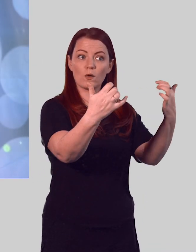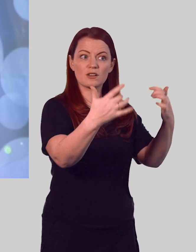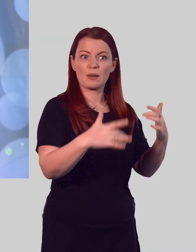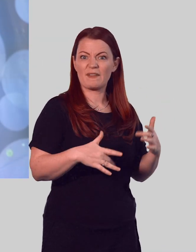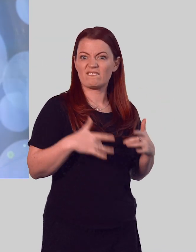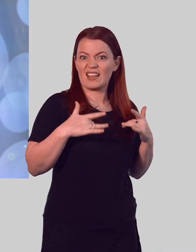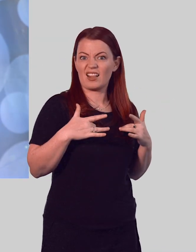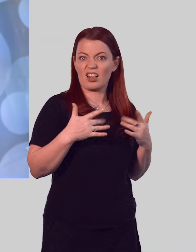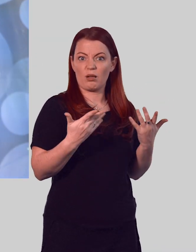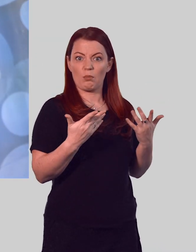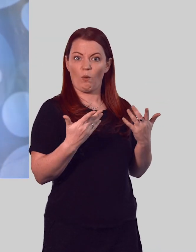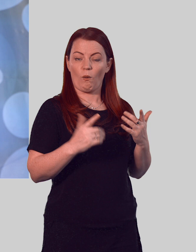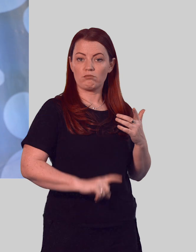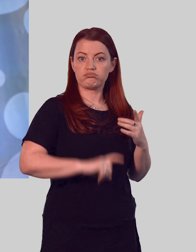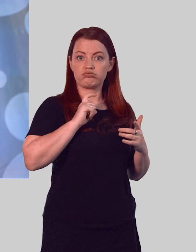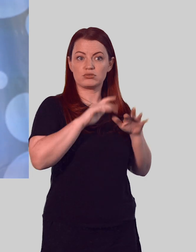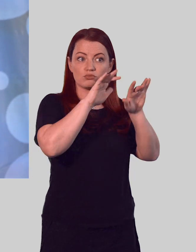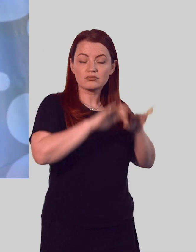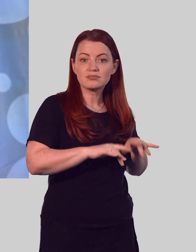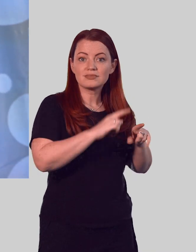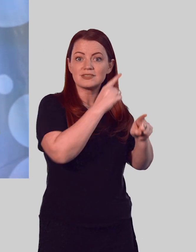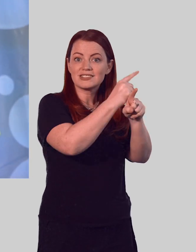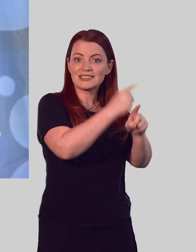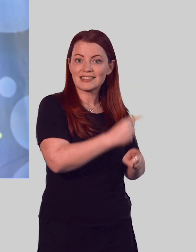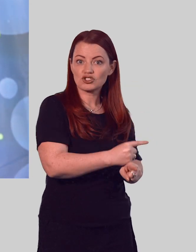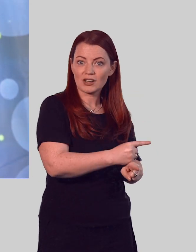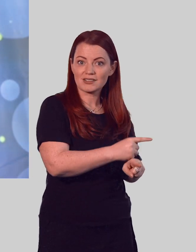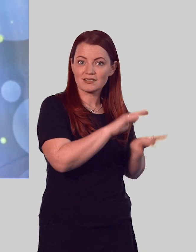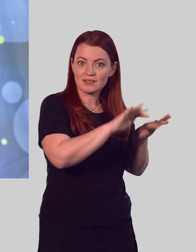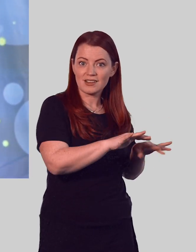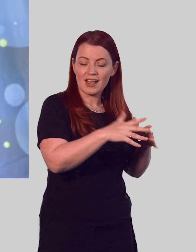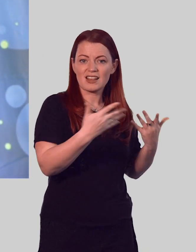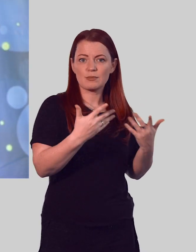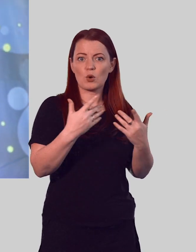text chat on a video call as opposed to speaking out in a rehearsal room,